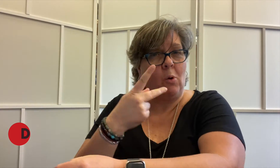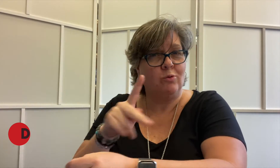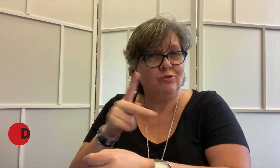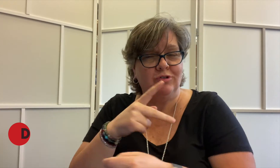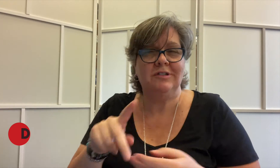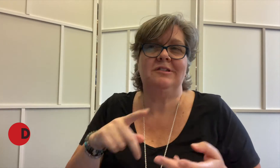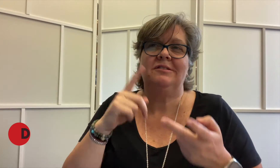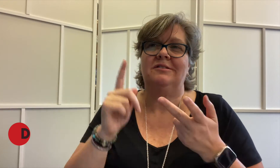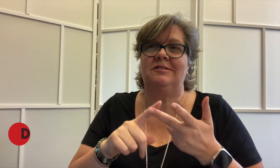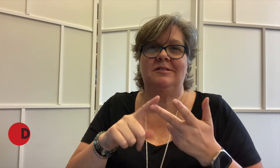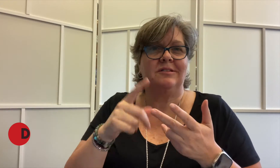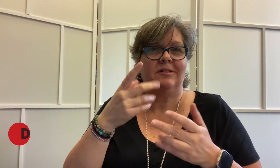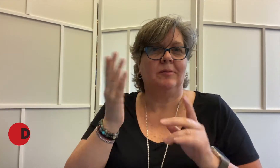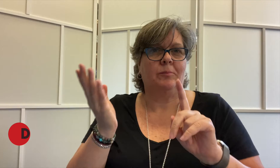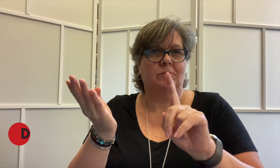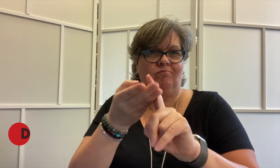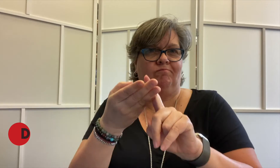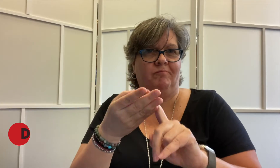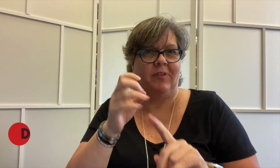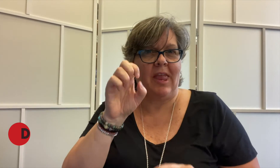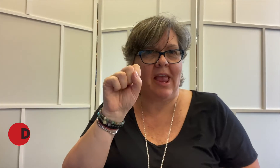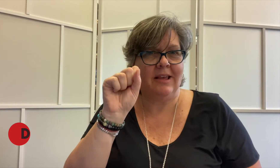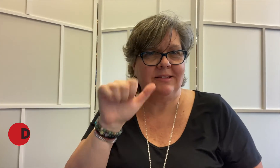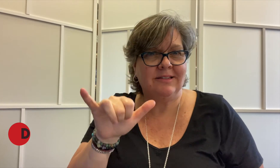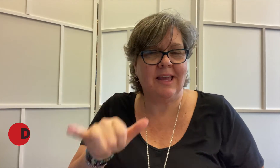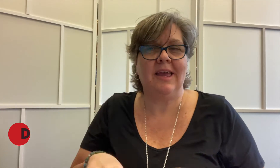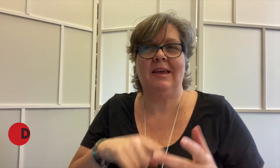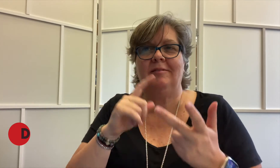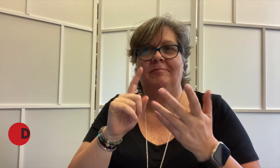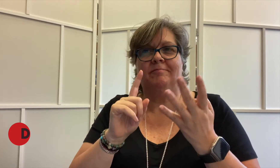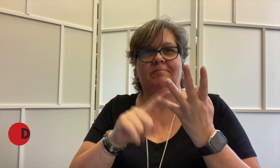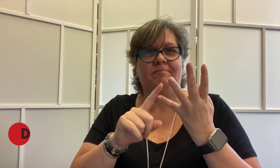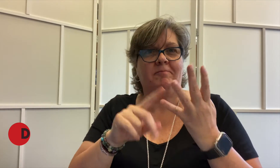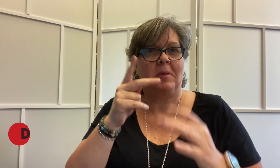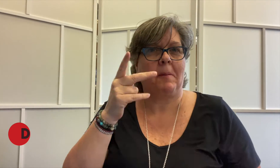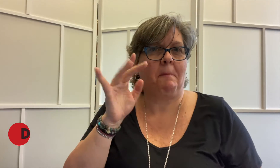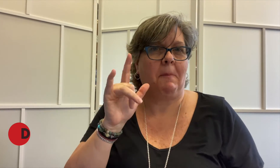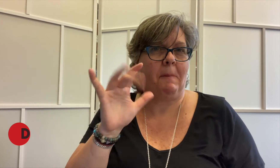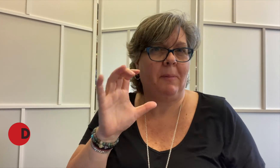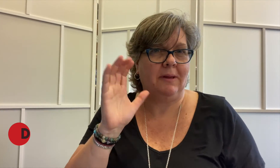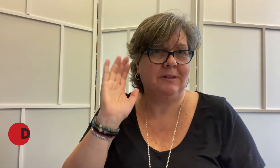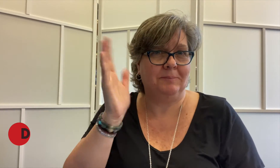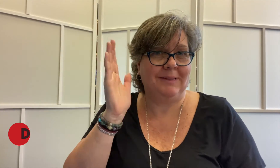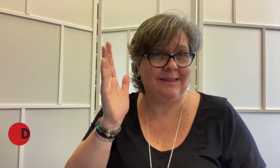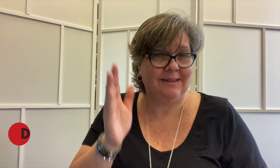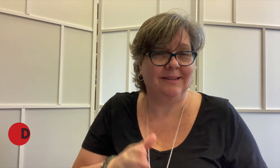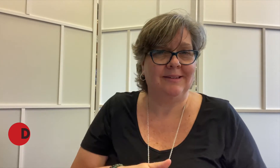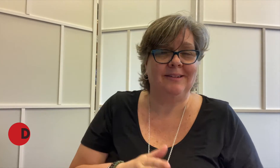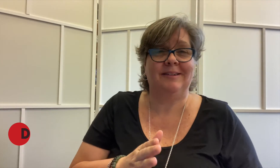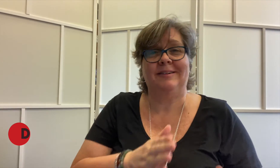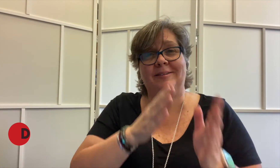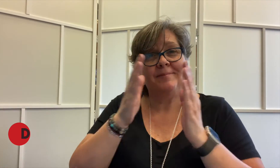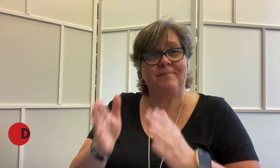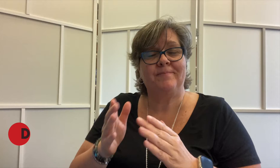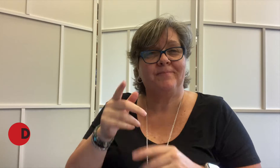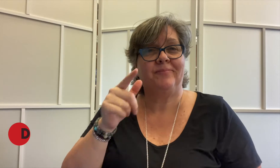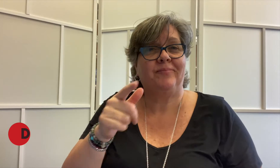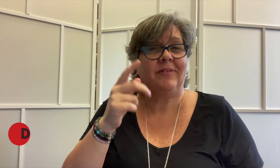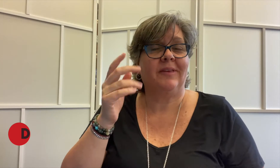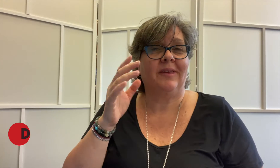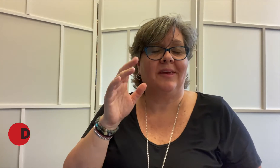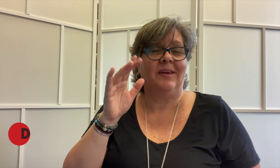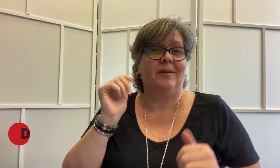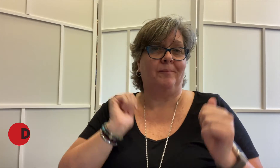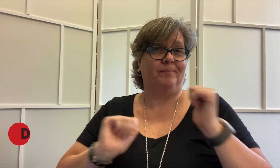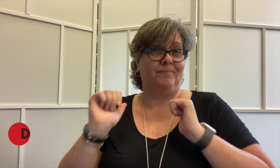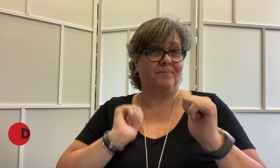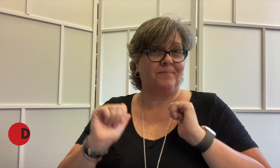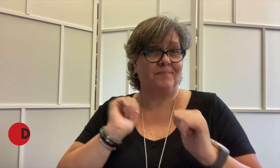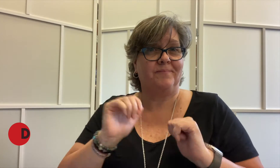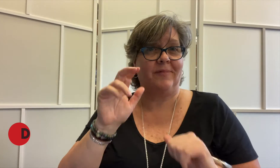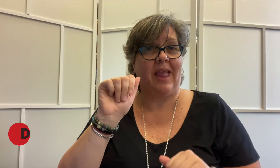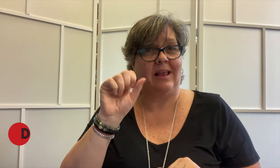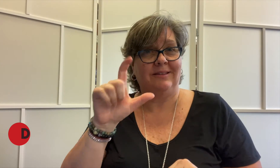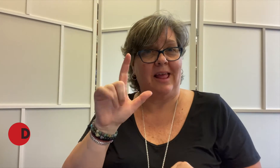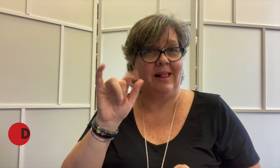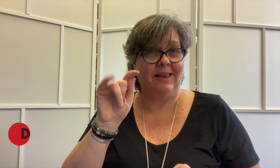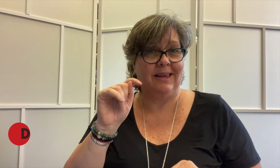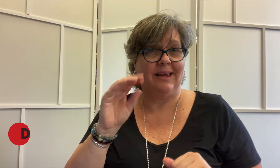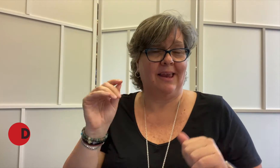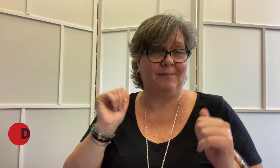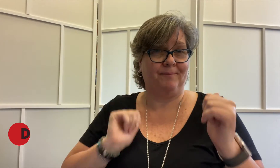Poetry, Essays and Public Speaking. Performing Arts and ASL Lit,